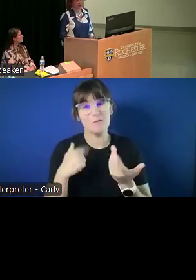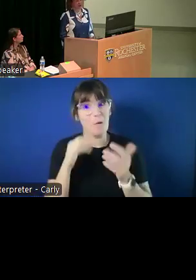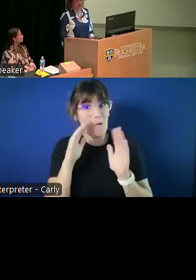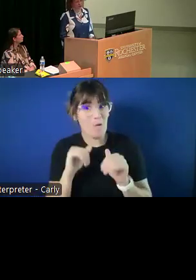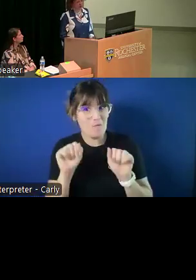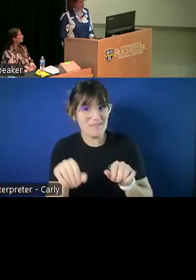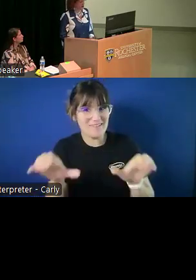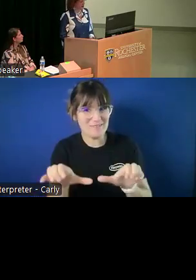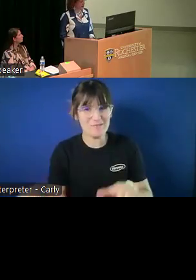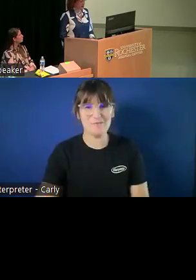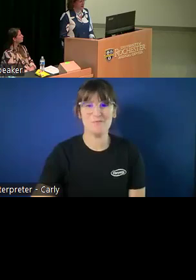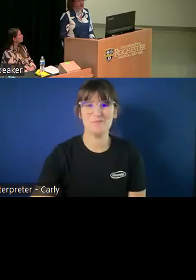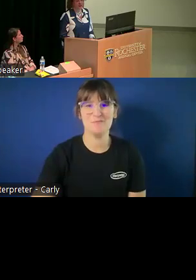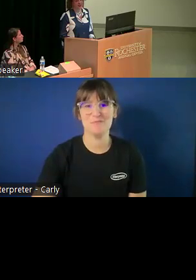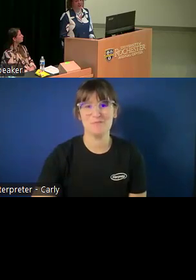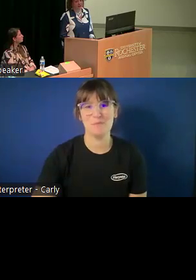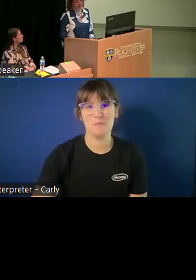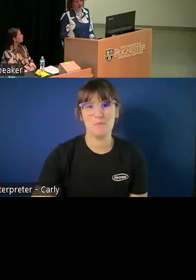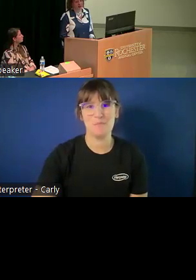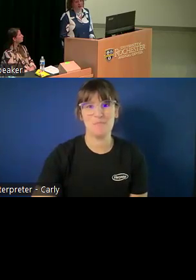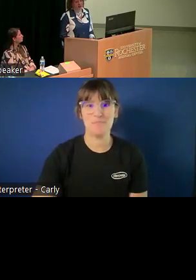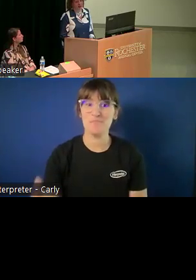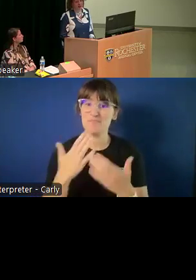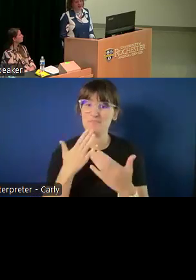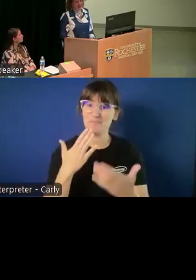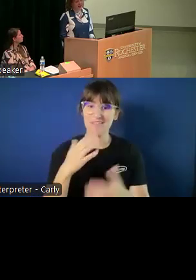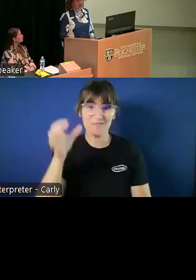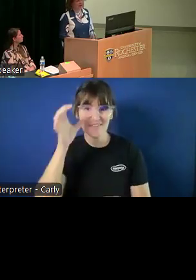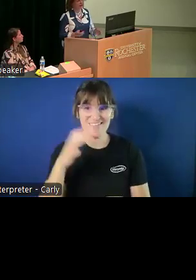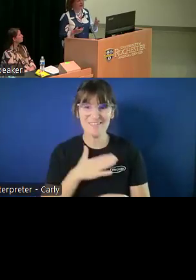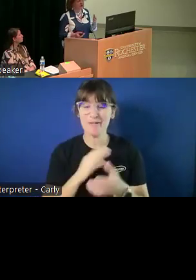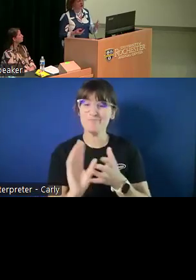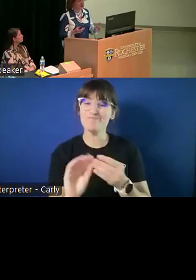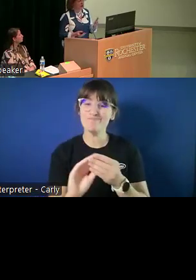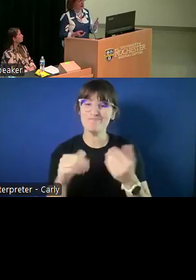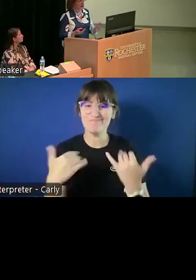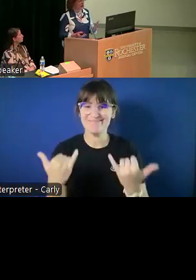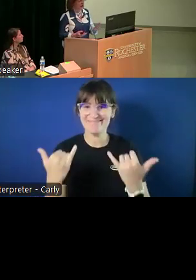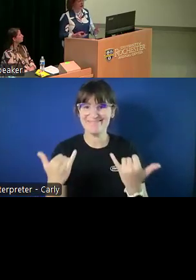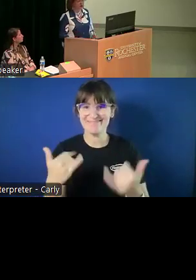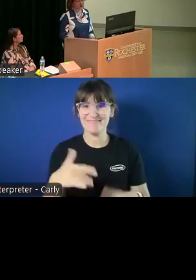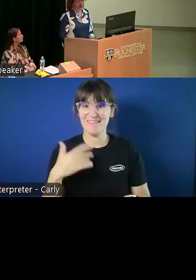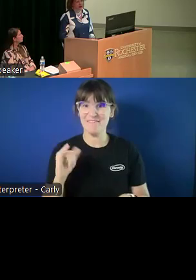all of you for um listening to my spiel today i feel like I was just the commercial break between